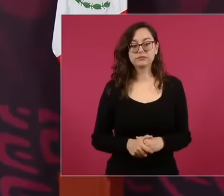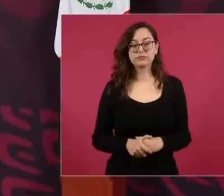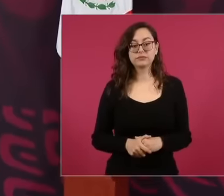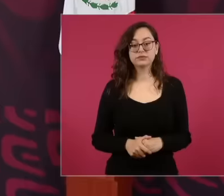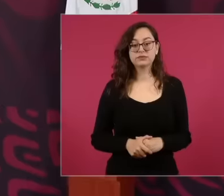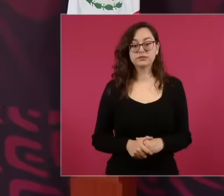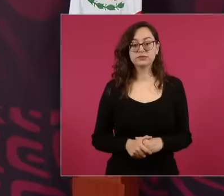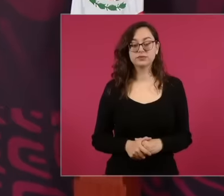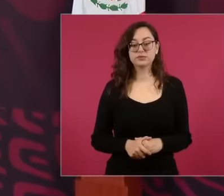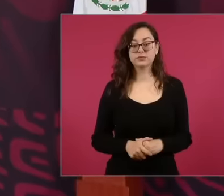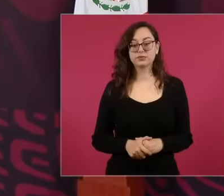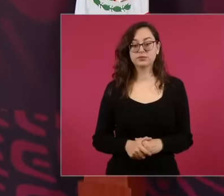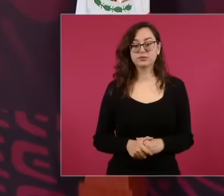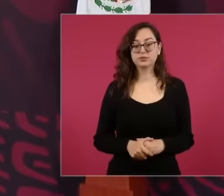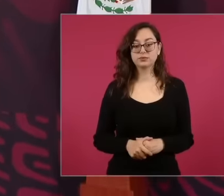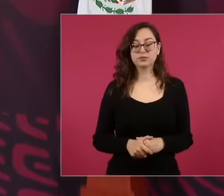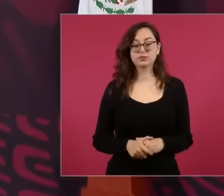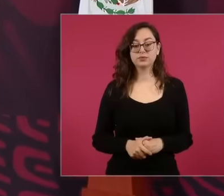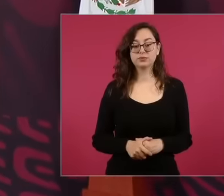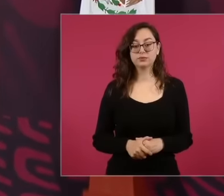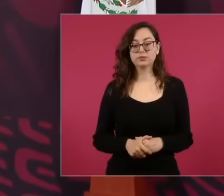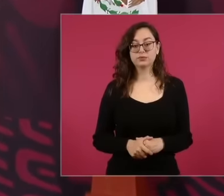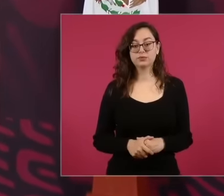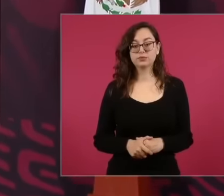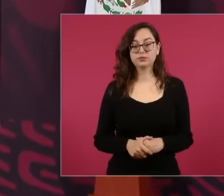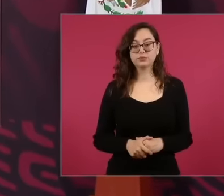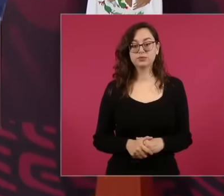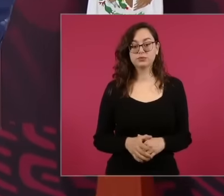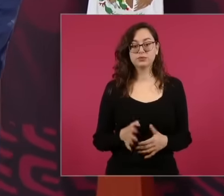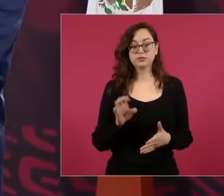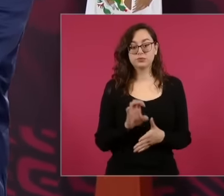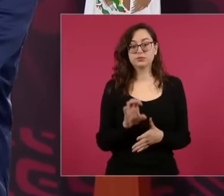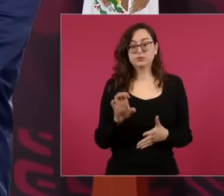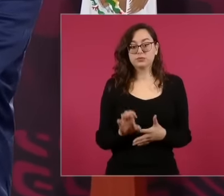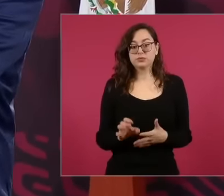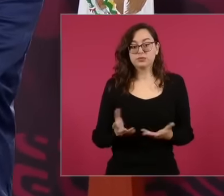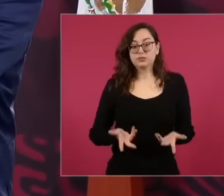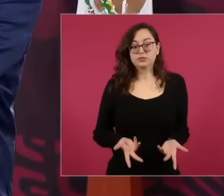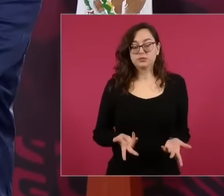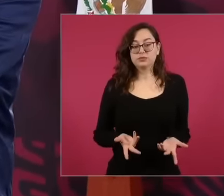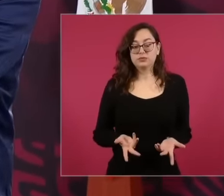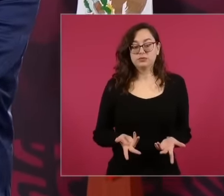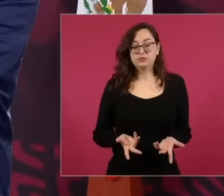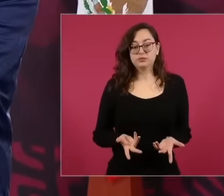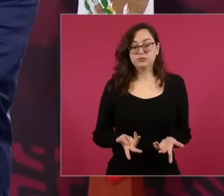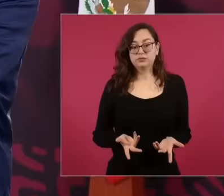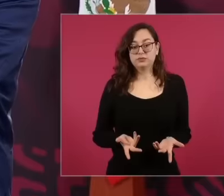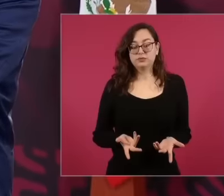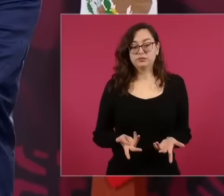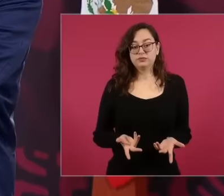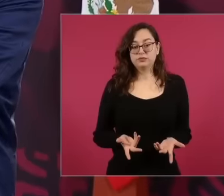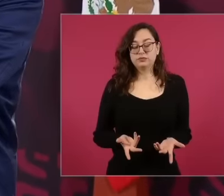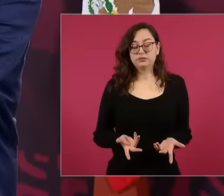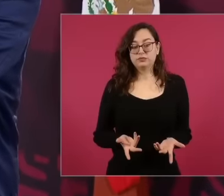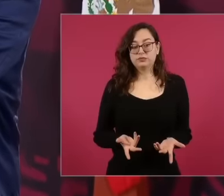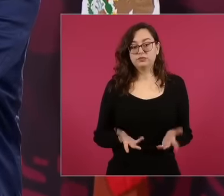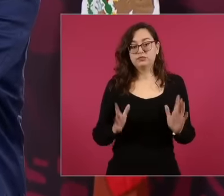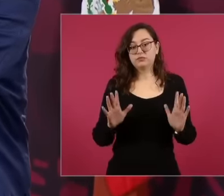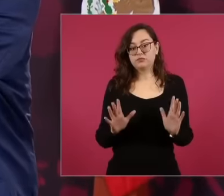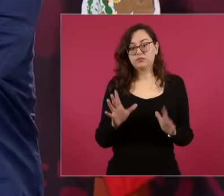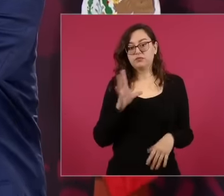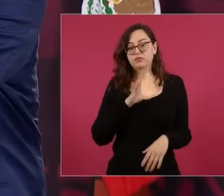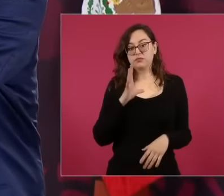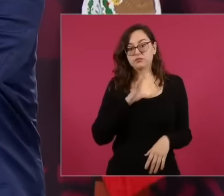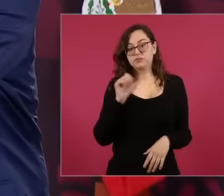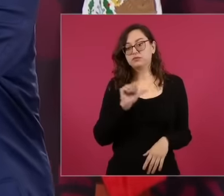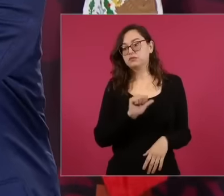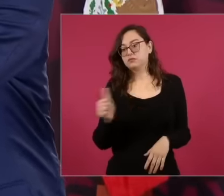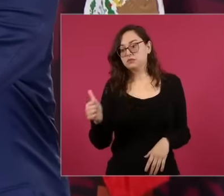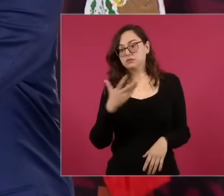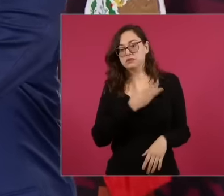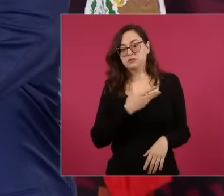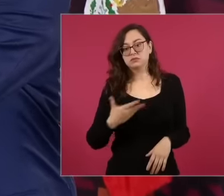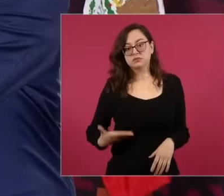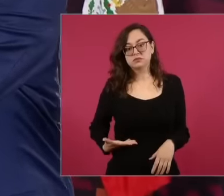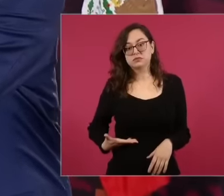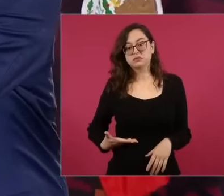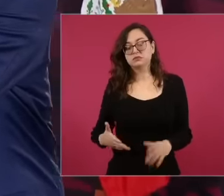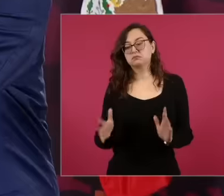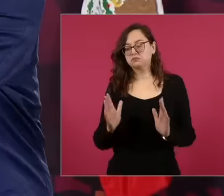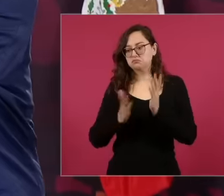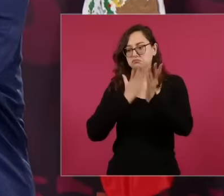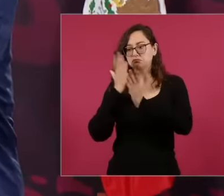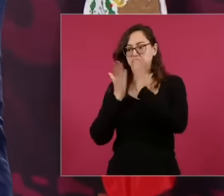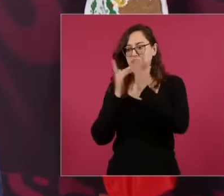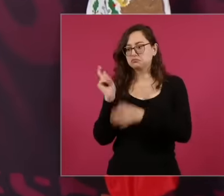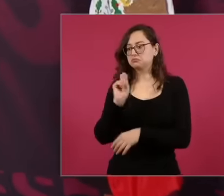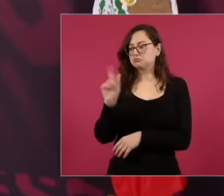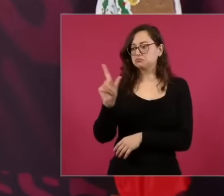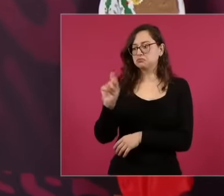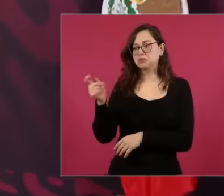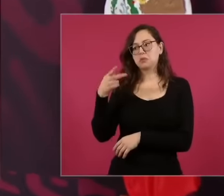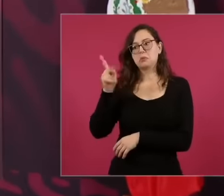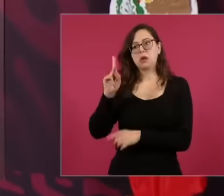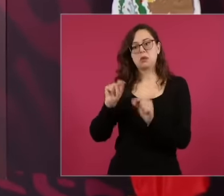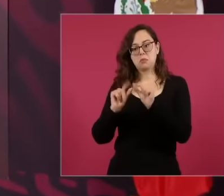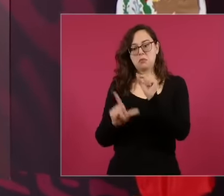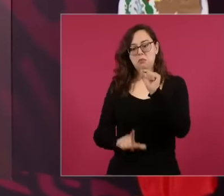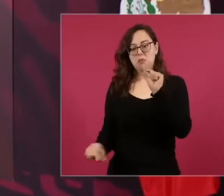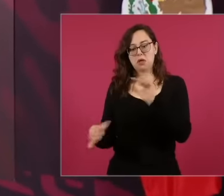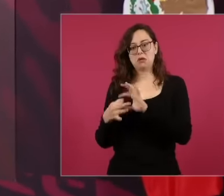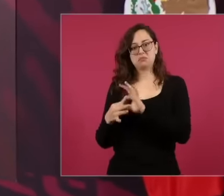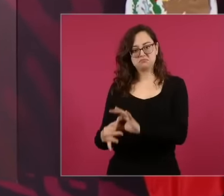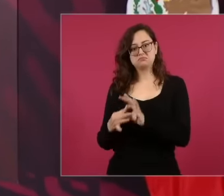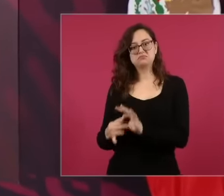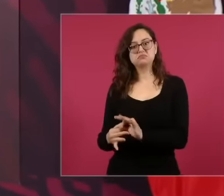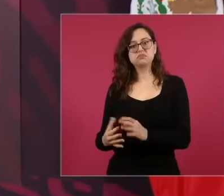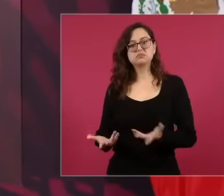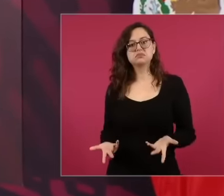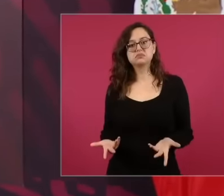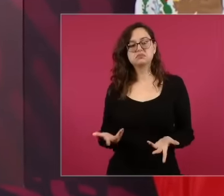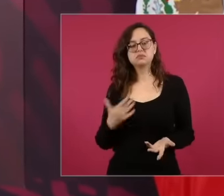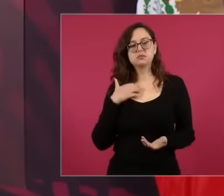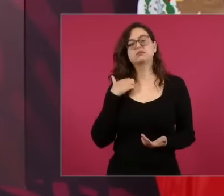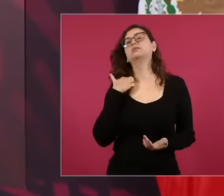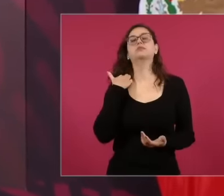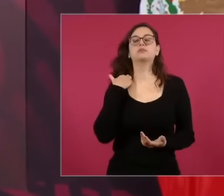eh But there are others who have not studied our Secretary of the Treasury He is the first doctor in